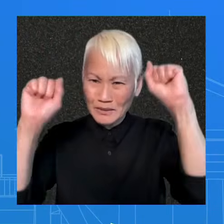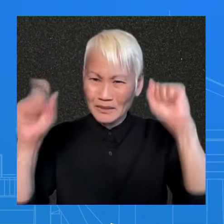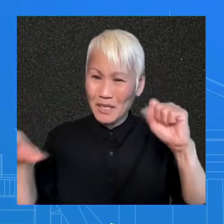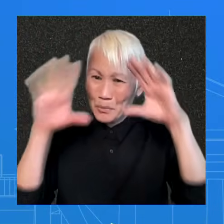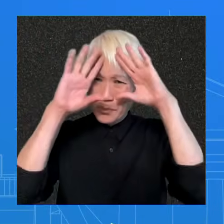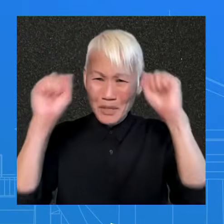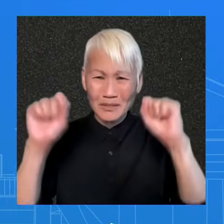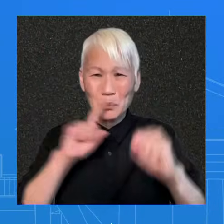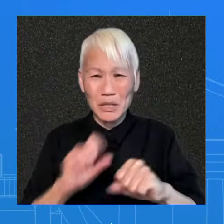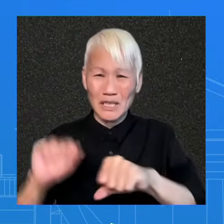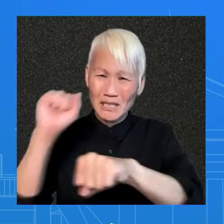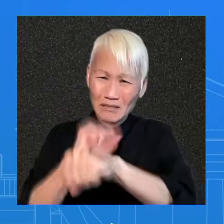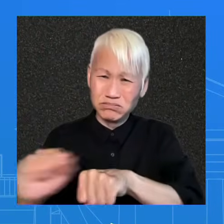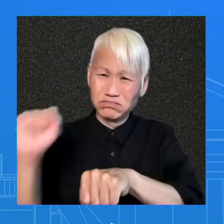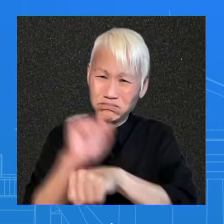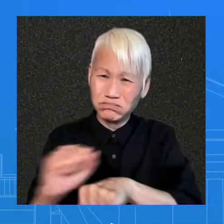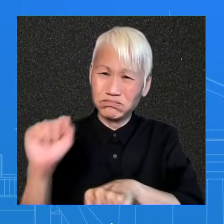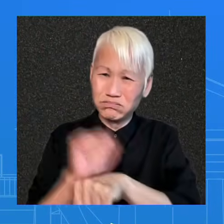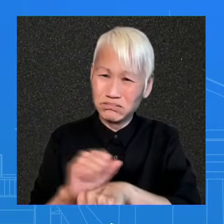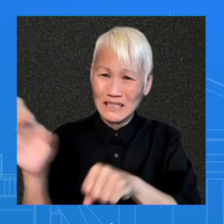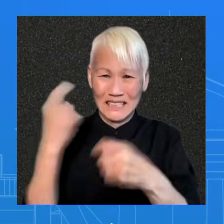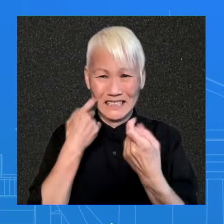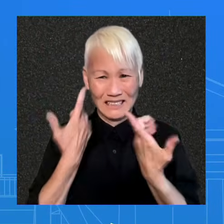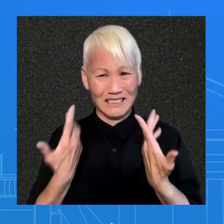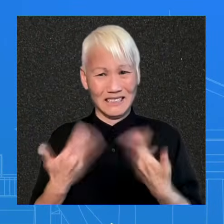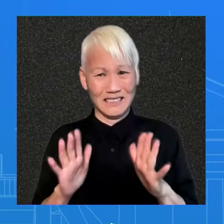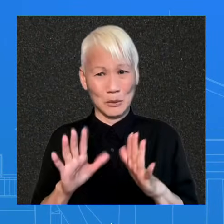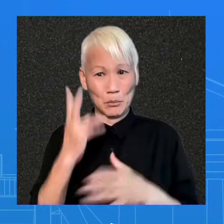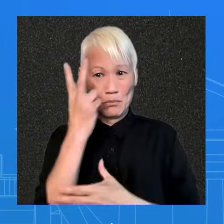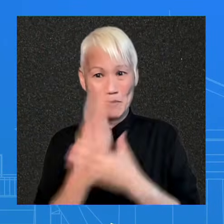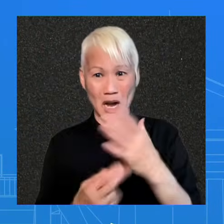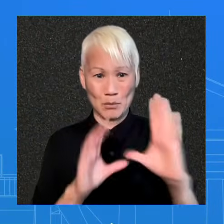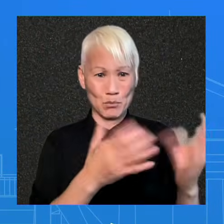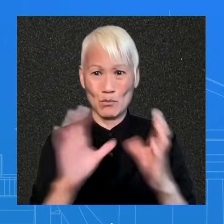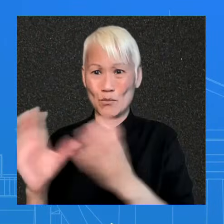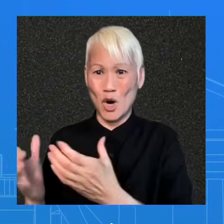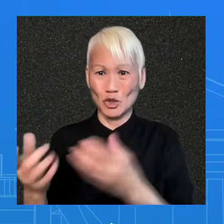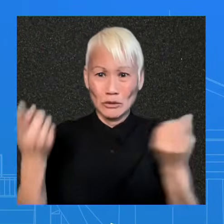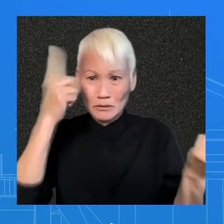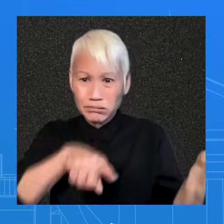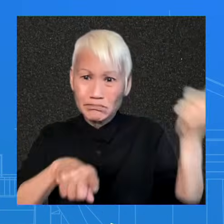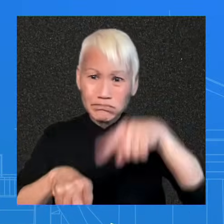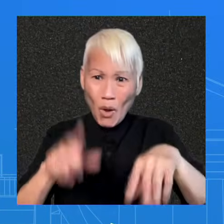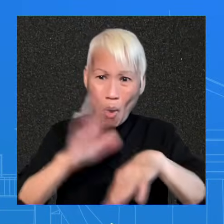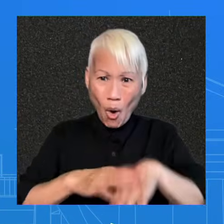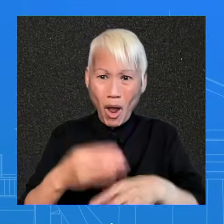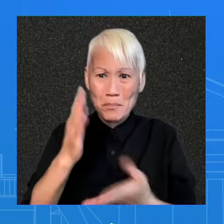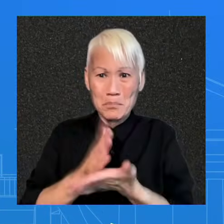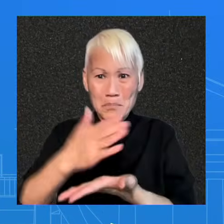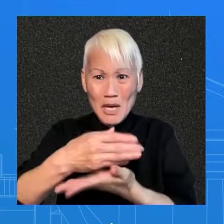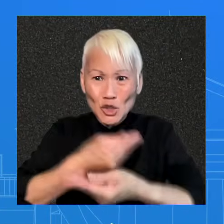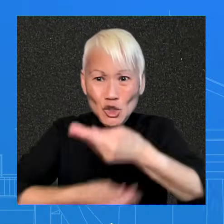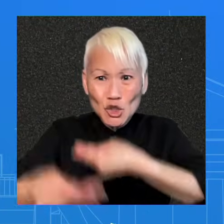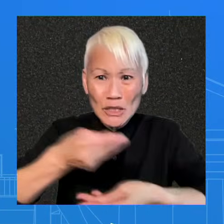get done a bipartisan agreement on the budget, which many people didn't think he would be able to get done,